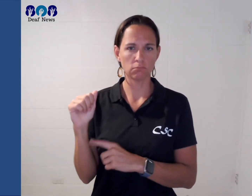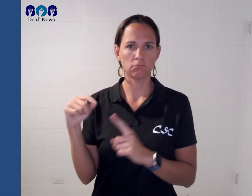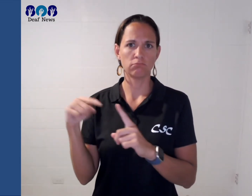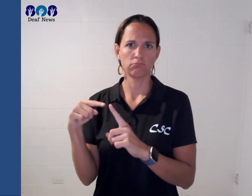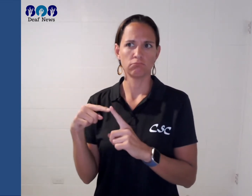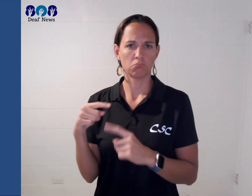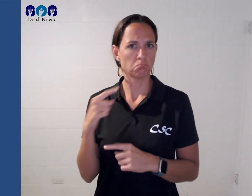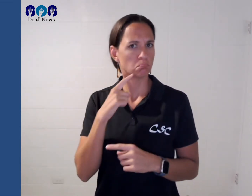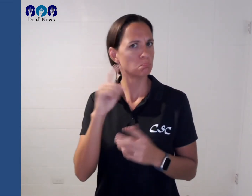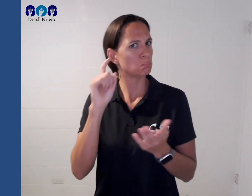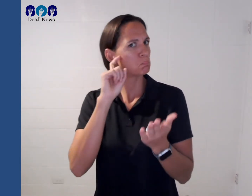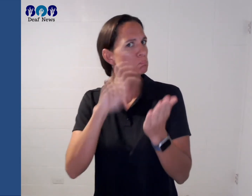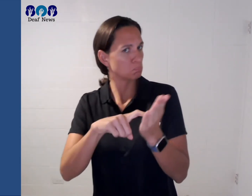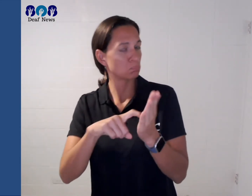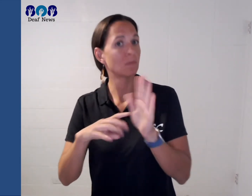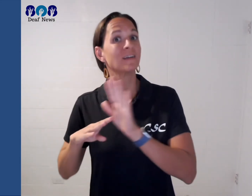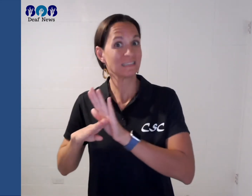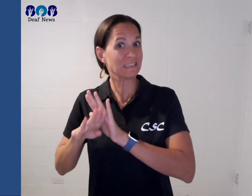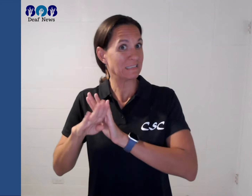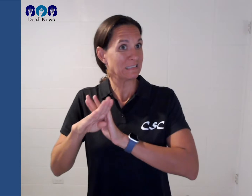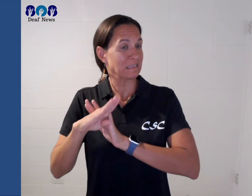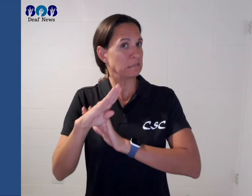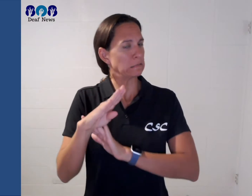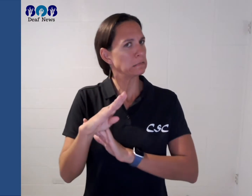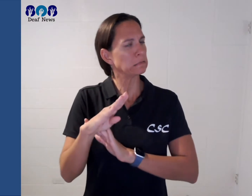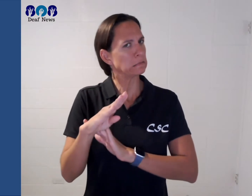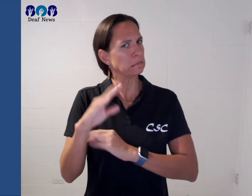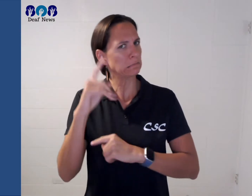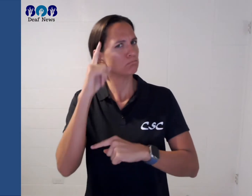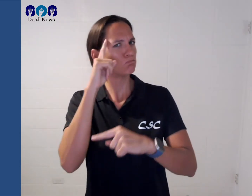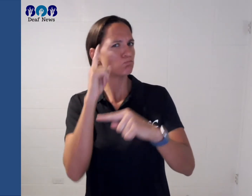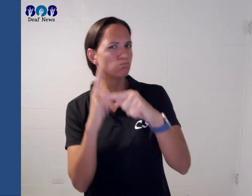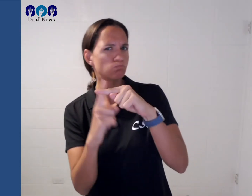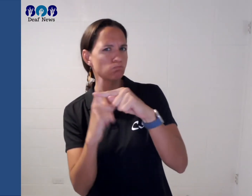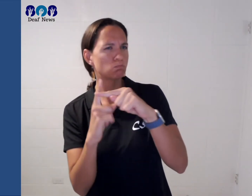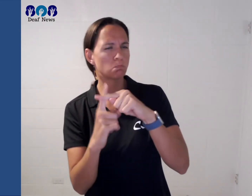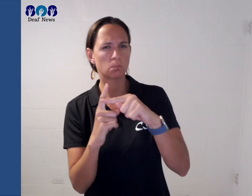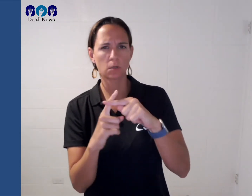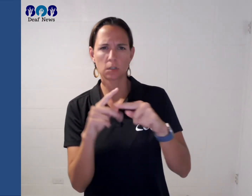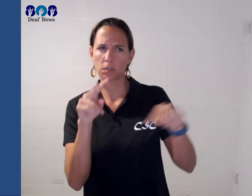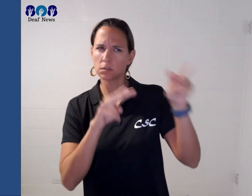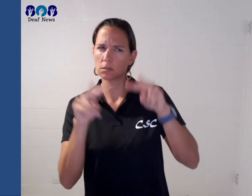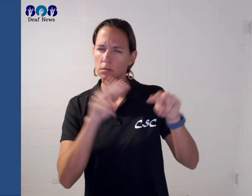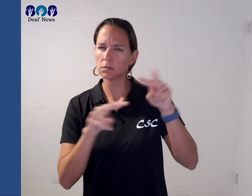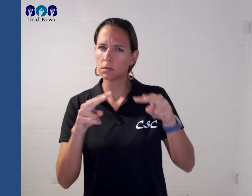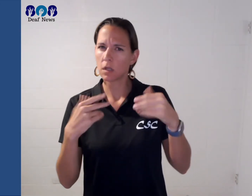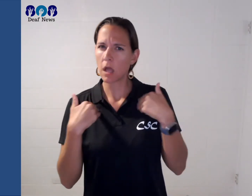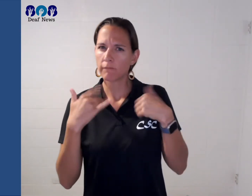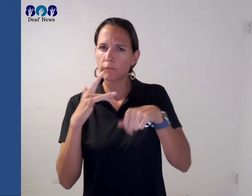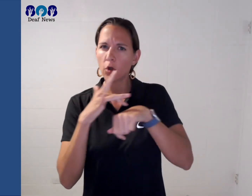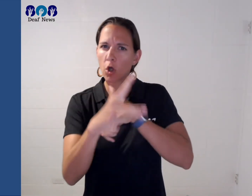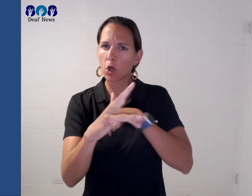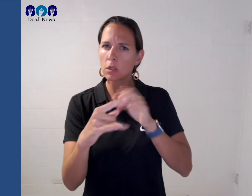One health-care officer Mr. Veras said he can still be optimistic even when